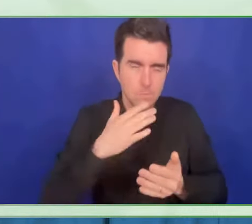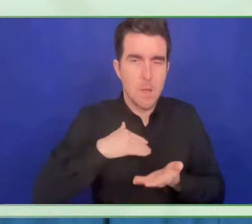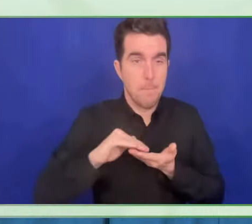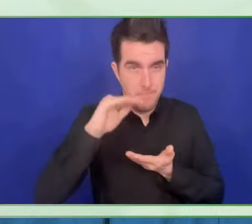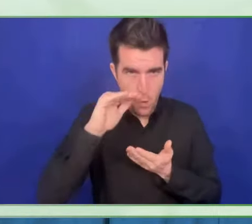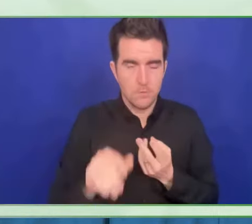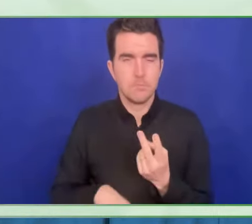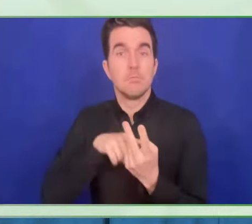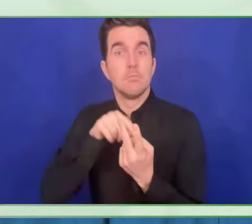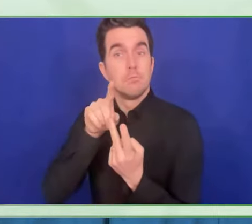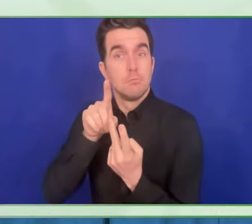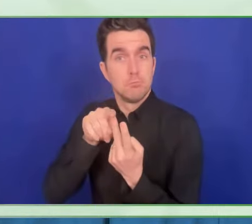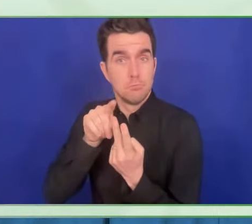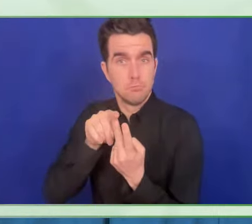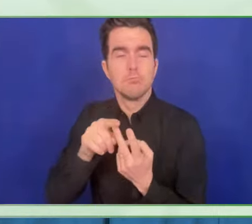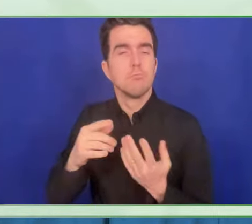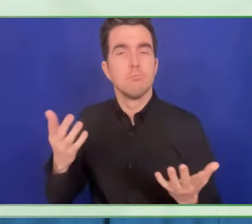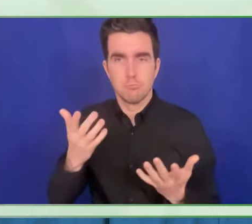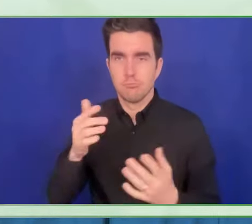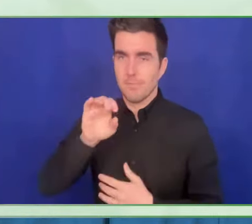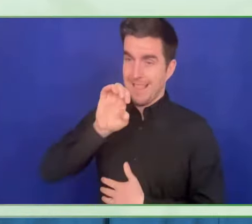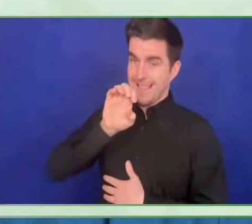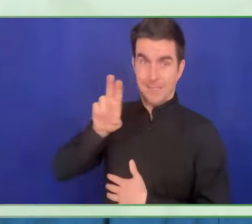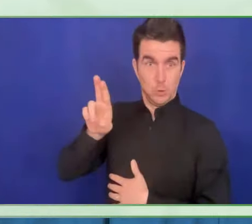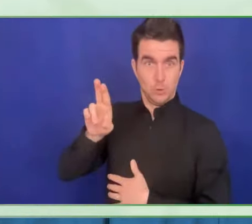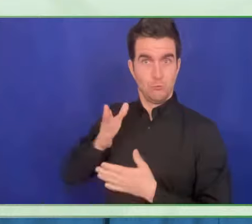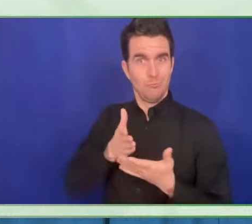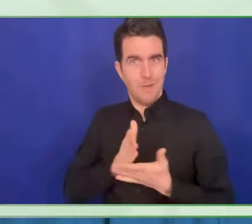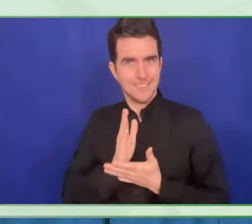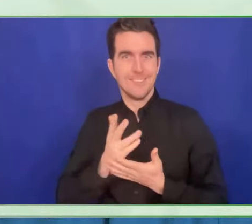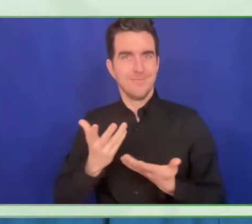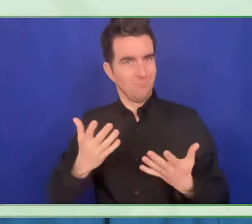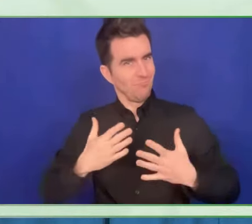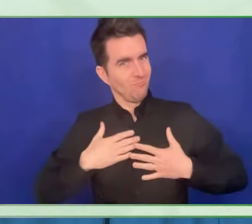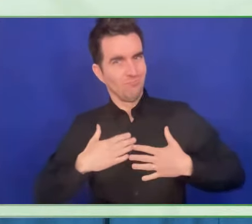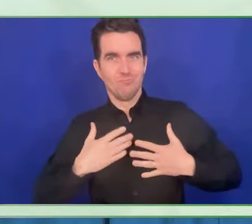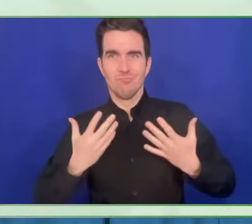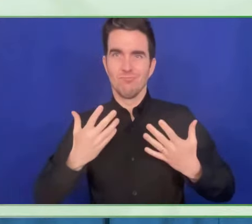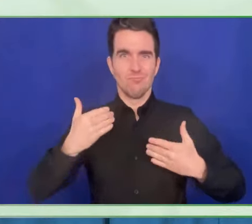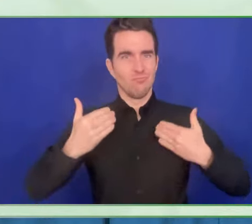in the European Parliament. The intention is advanced so that people with disabilities will be